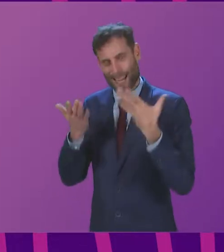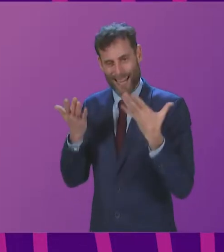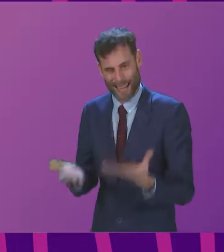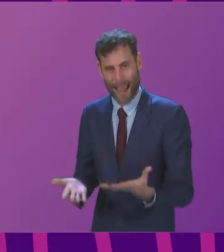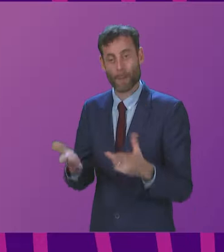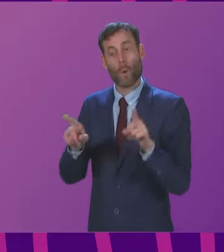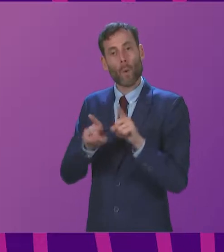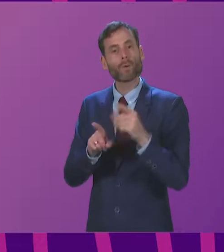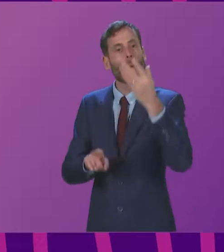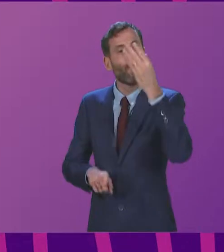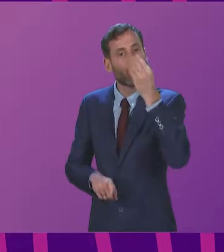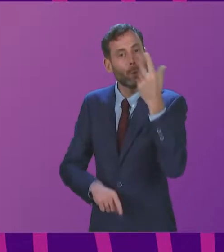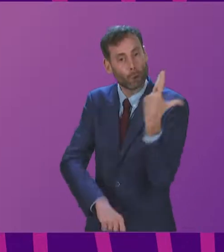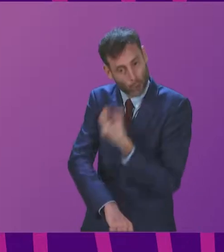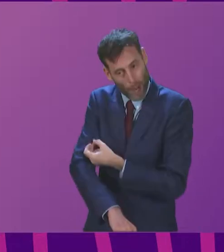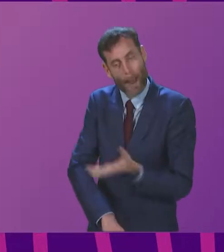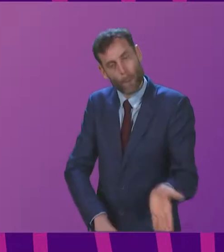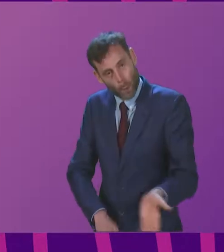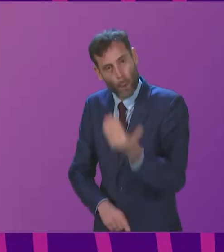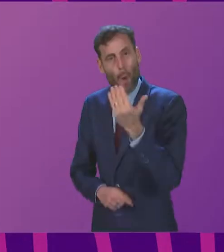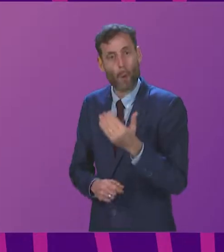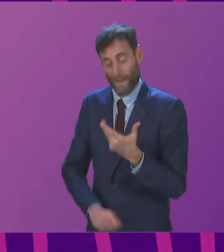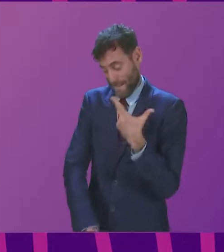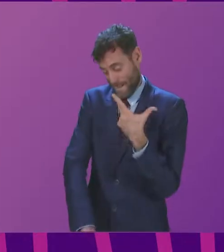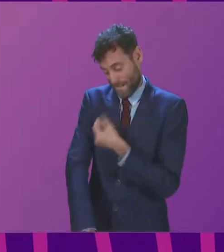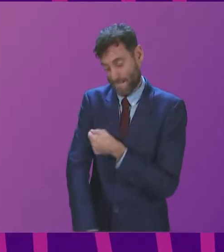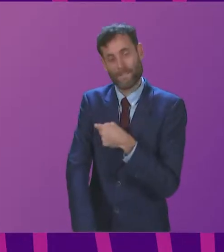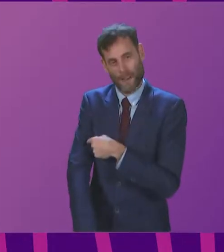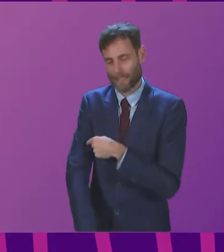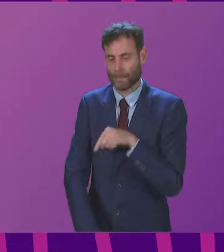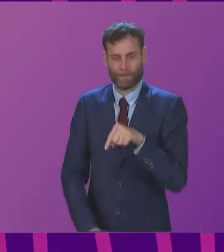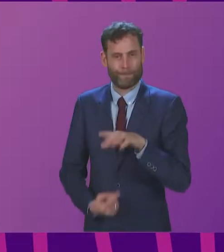if you are eligible for that. Getting vaccinated remains the single most important thing that any